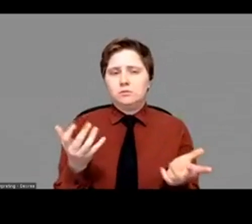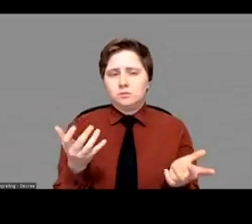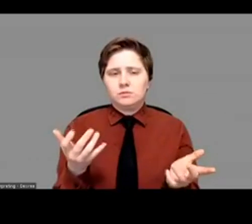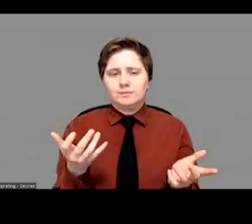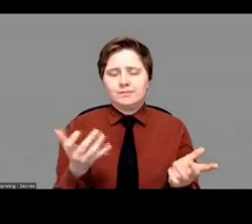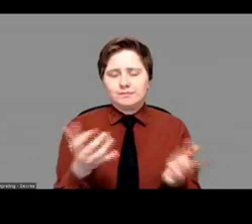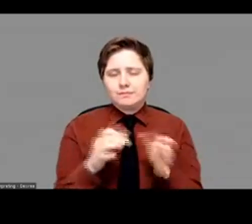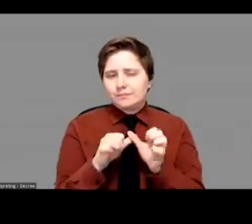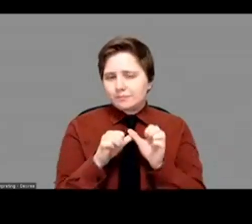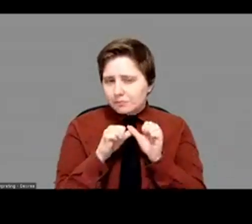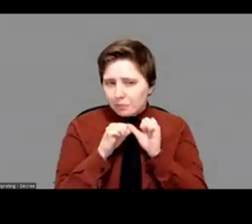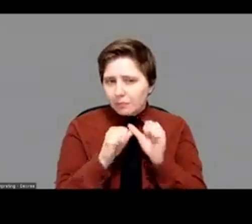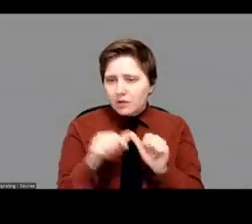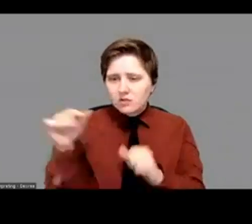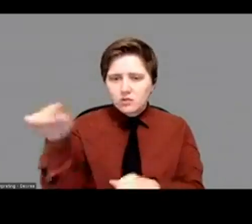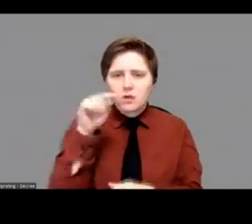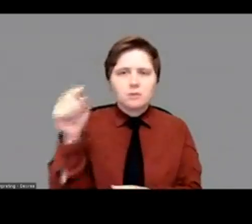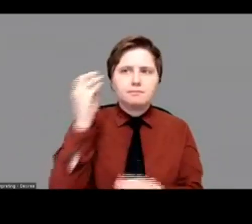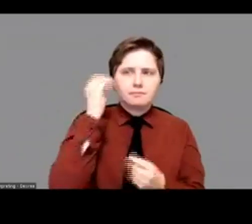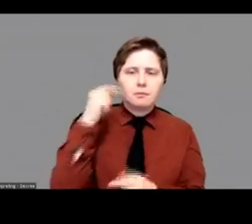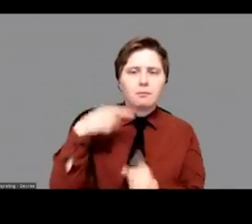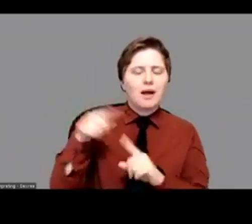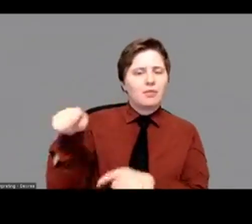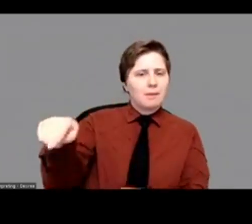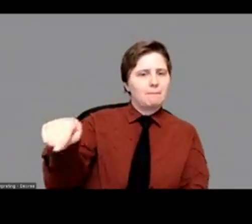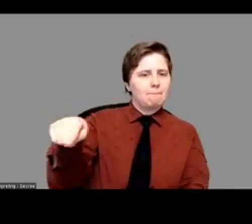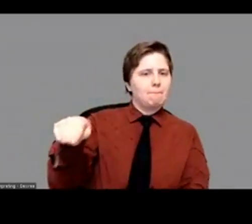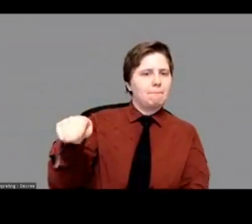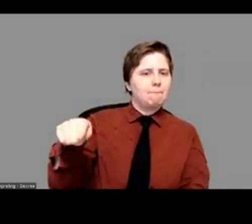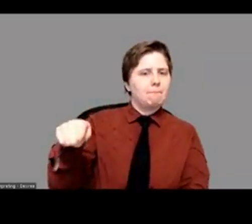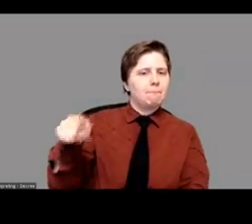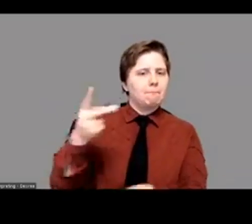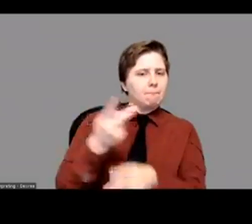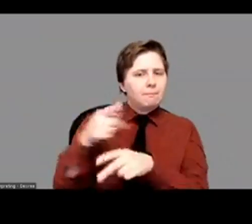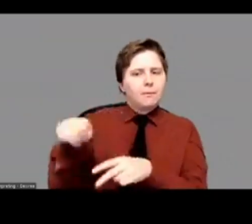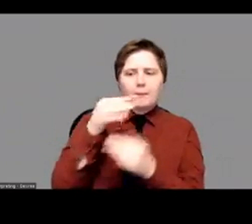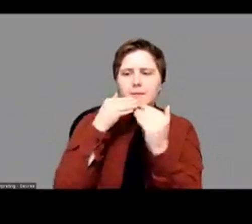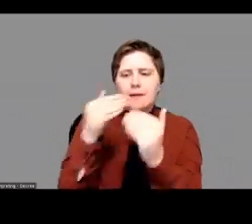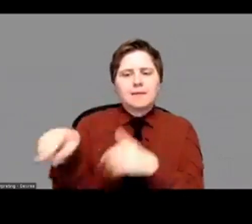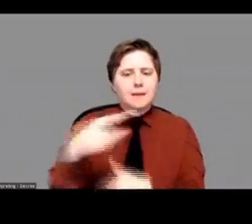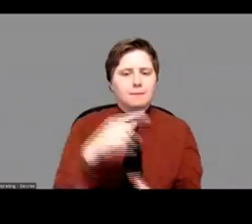Keep those folks in mind and and to thank them because you know when